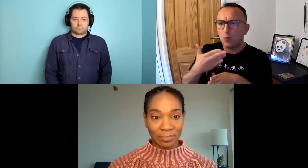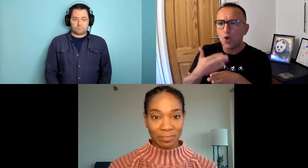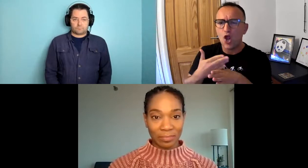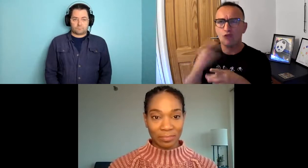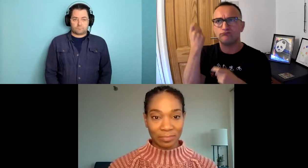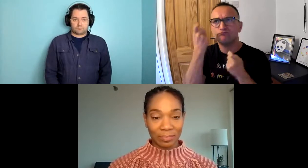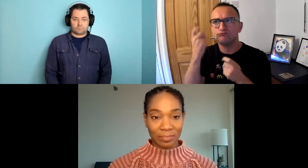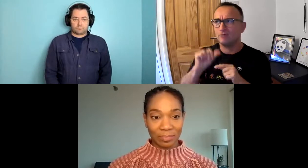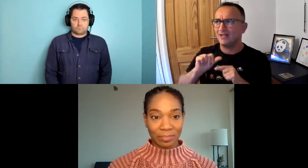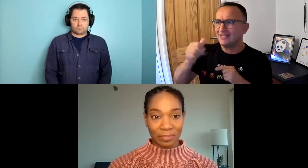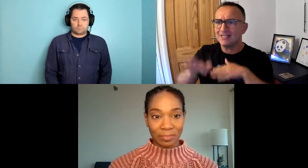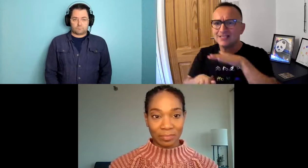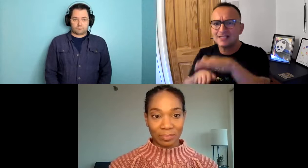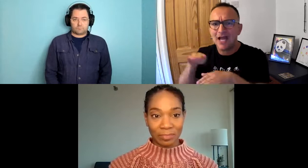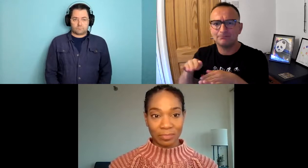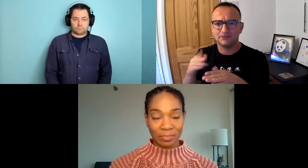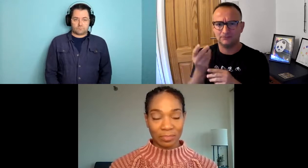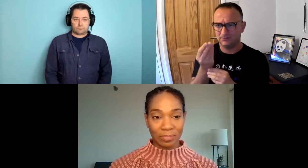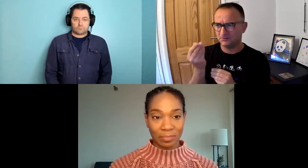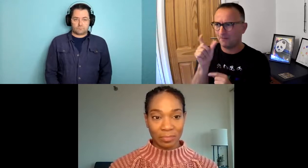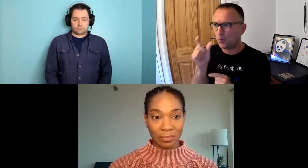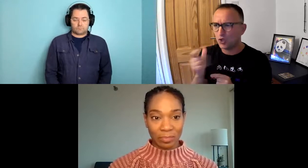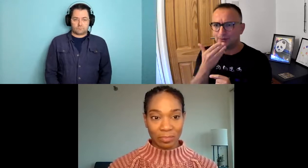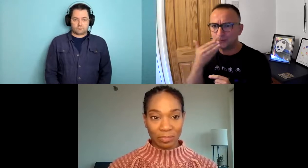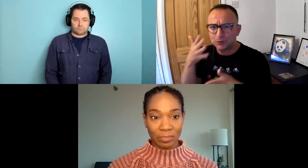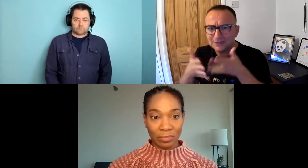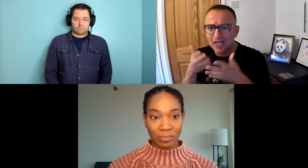that correspond with them, what are our next steps.